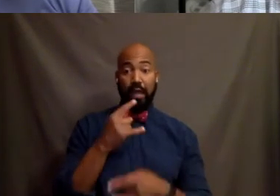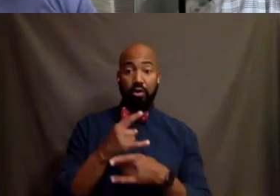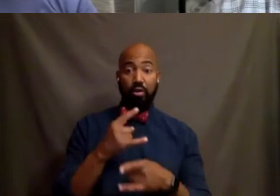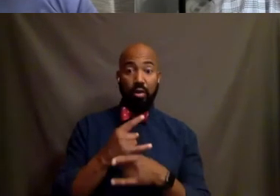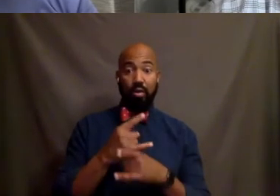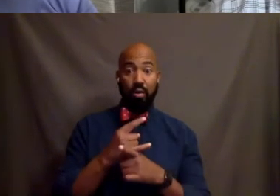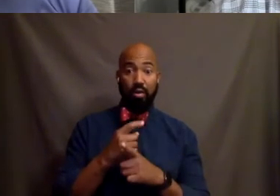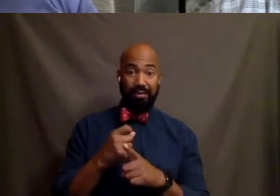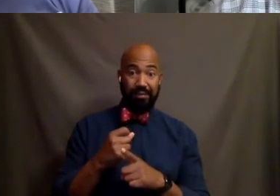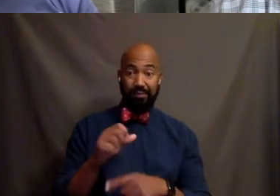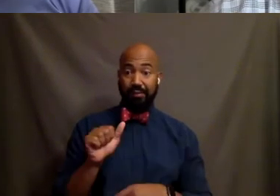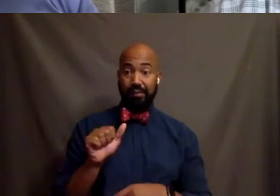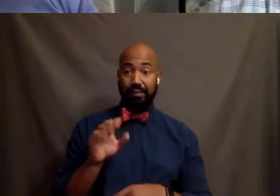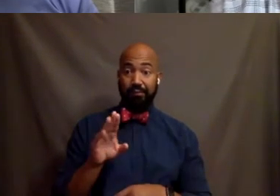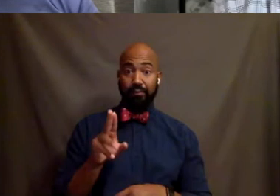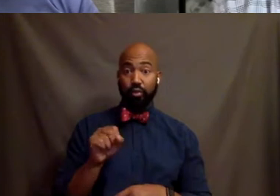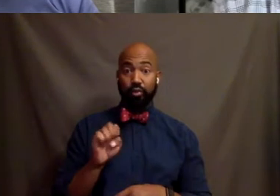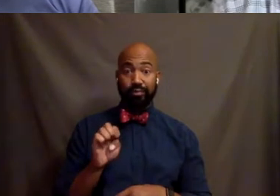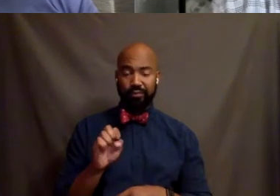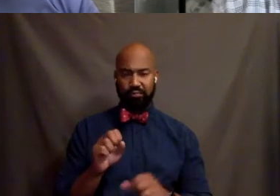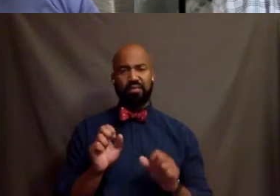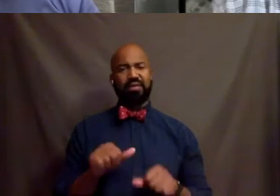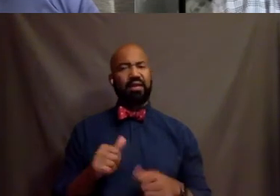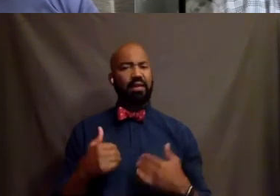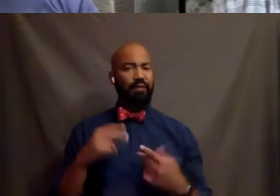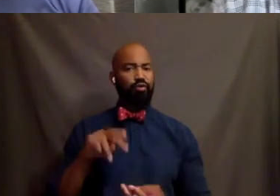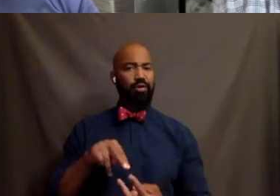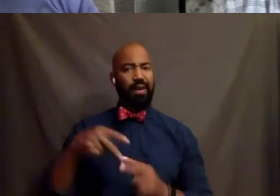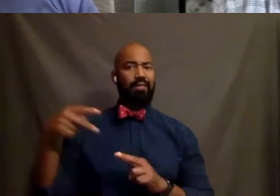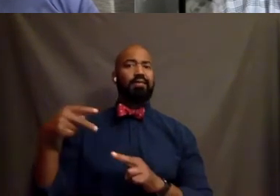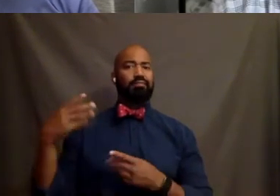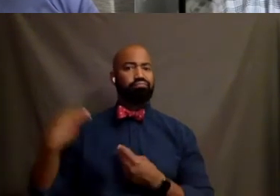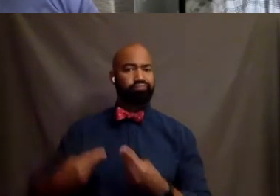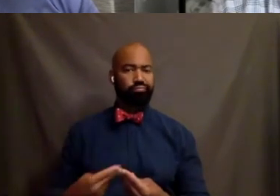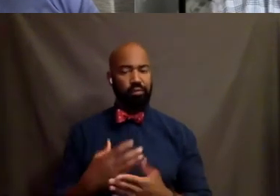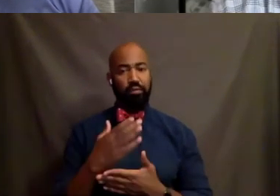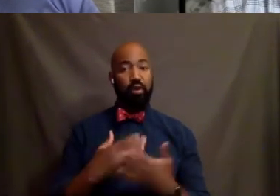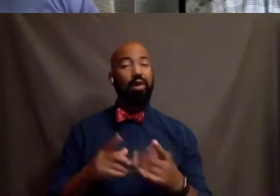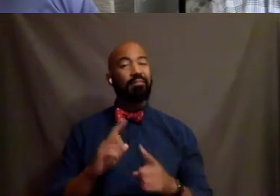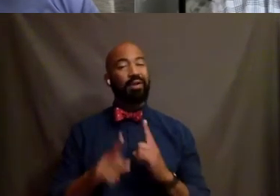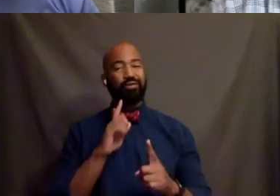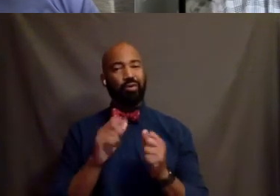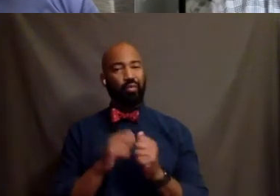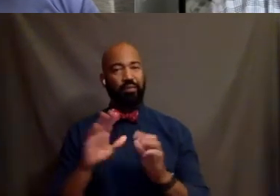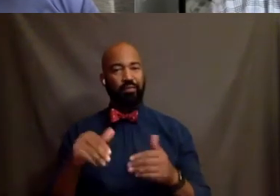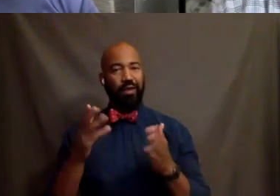I would say, have that conversation with your provider, and they may ask you then more frequently